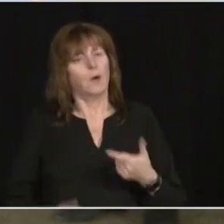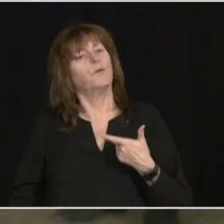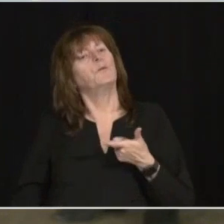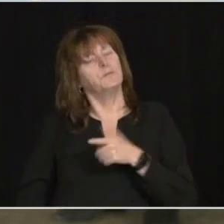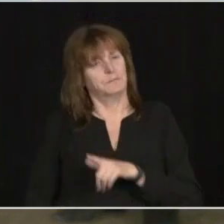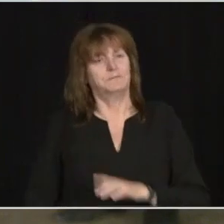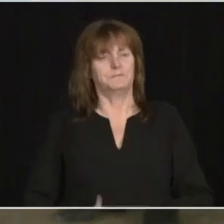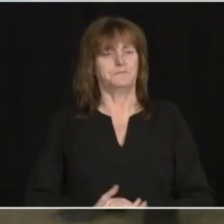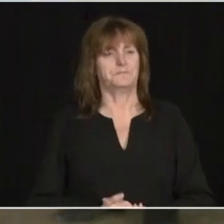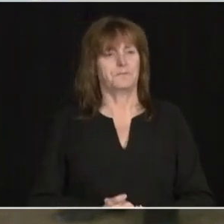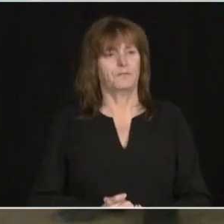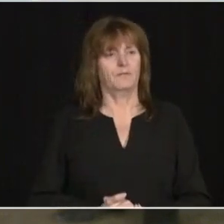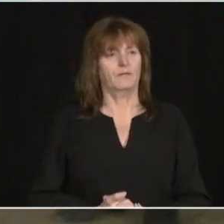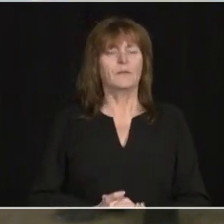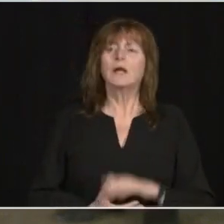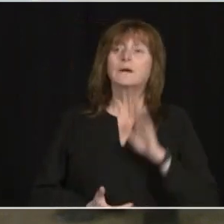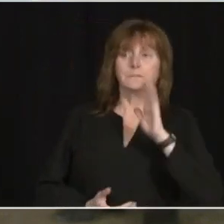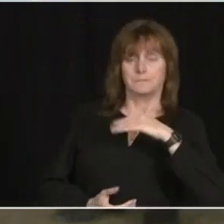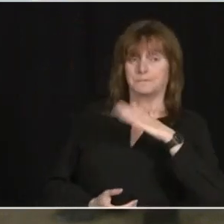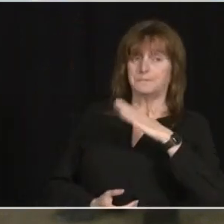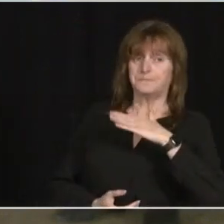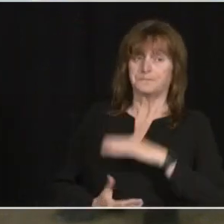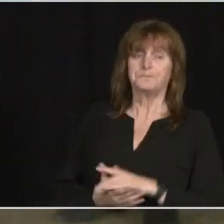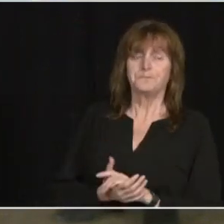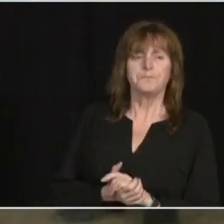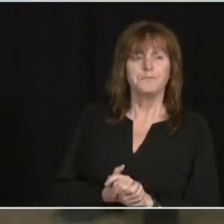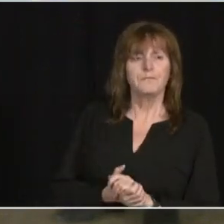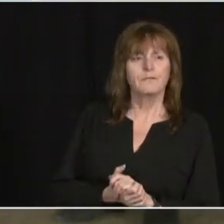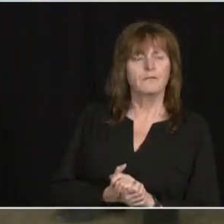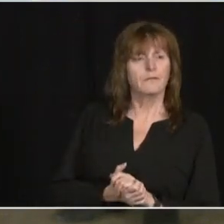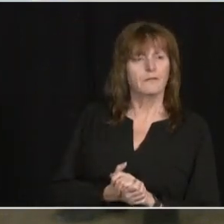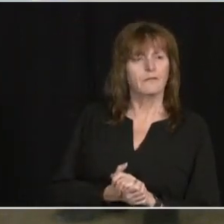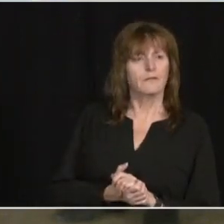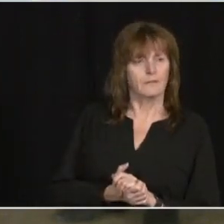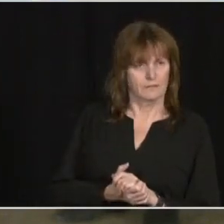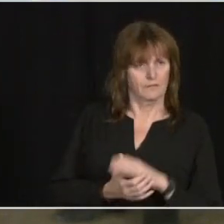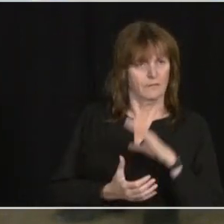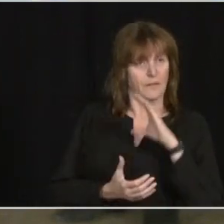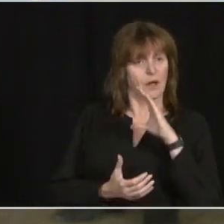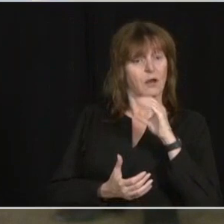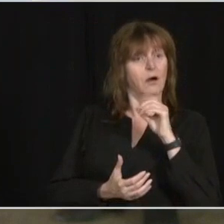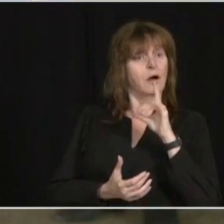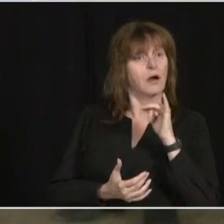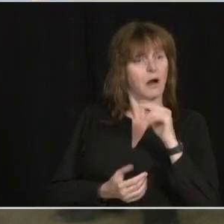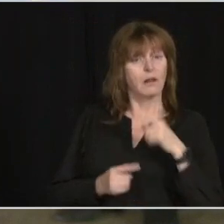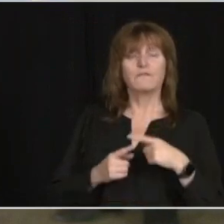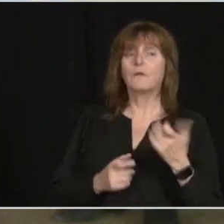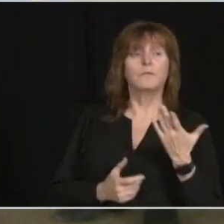Next question comes from Colin D'Mello D'Mello, CTV News. Thank you for